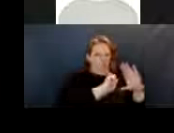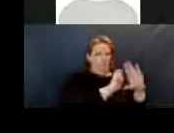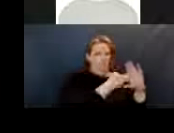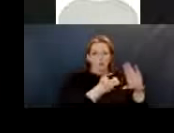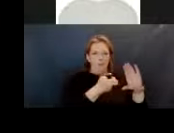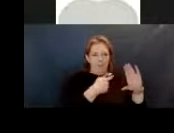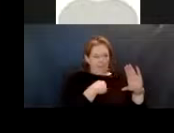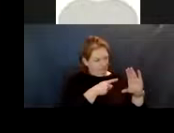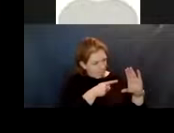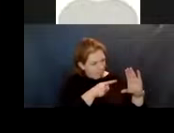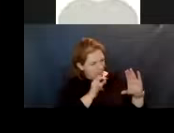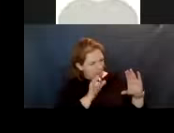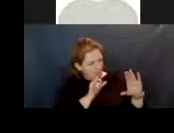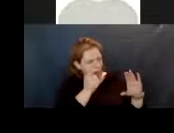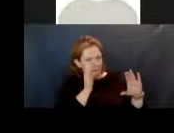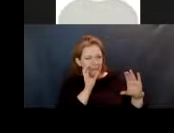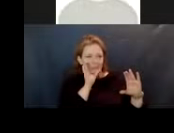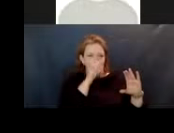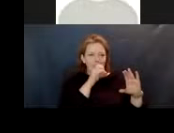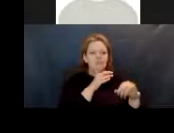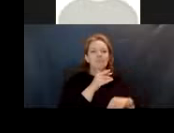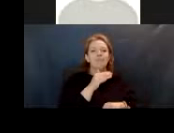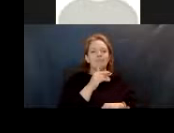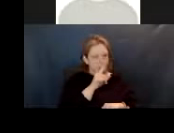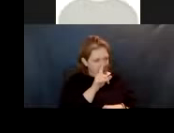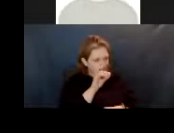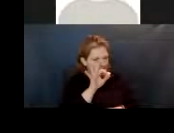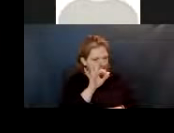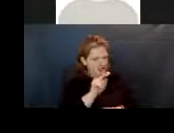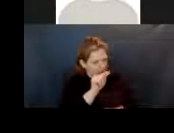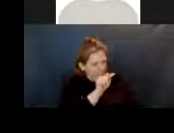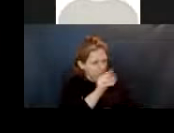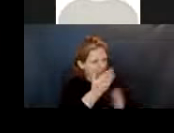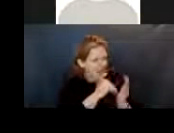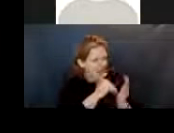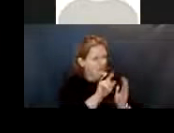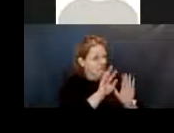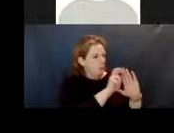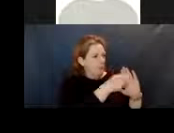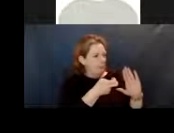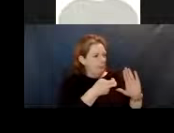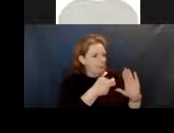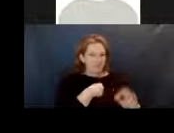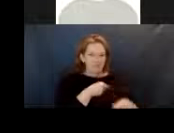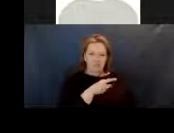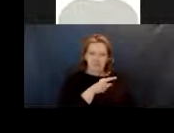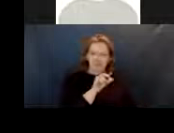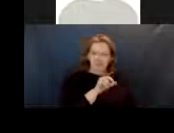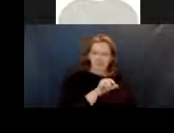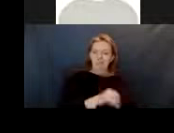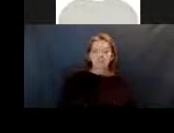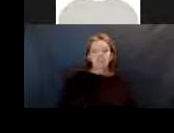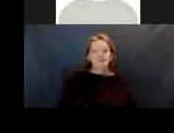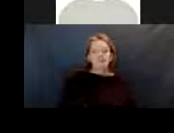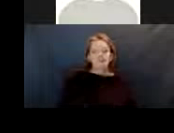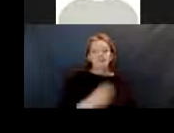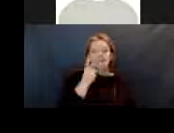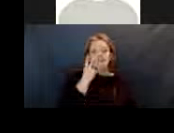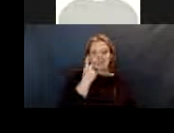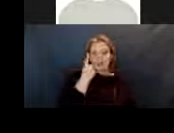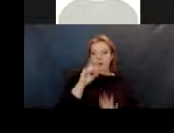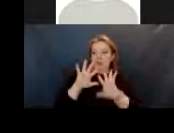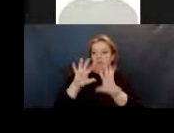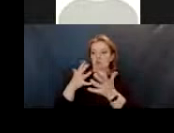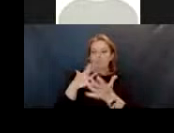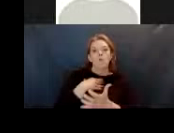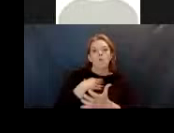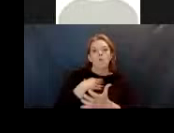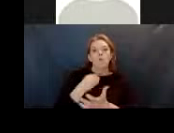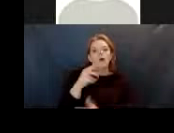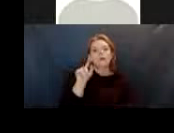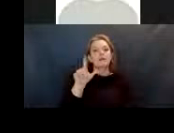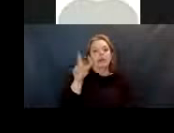At one point I saw a group of deer, a group of white-tailed deer sort of diving through